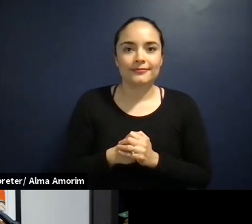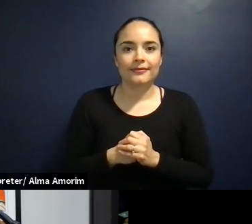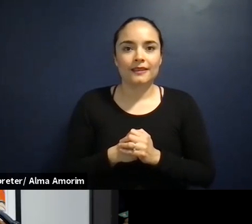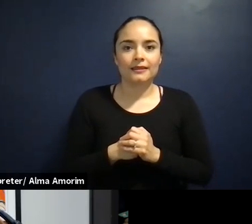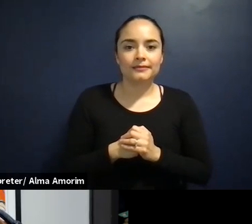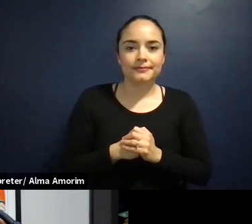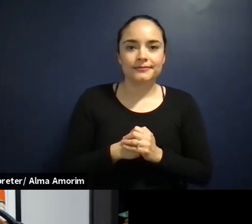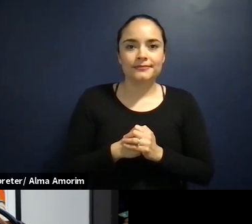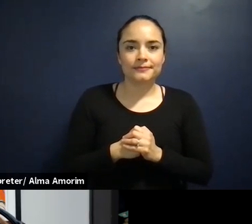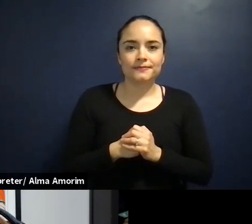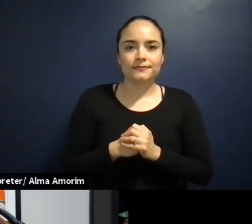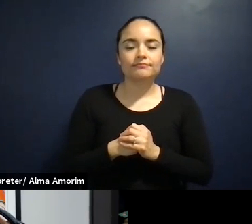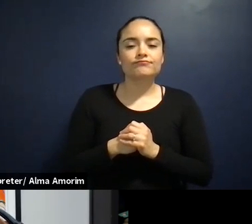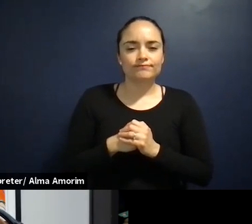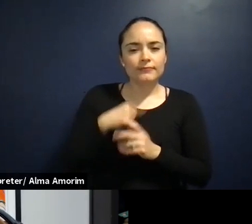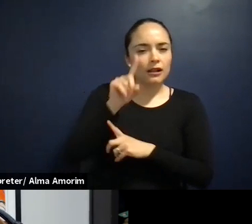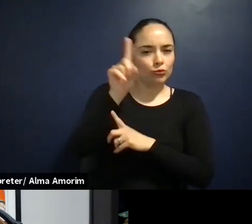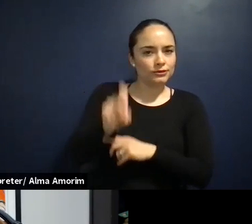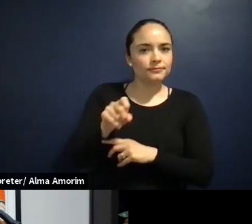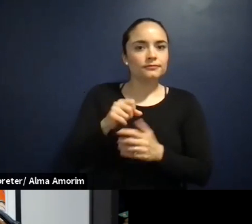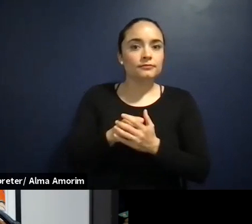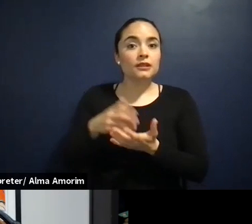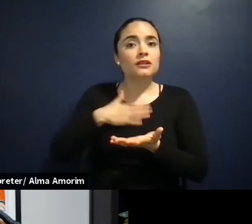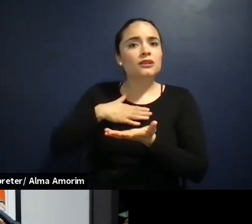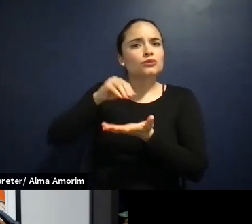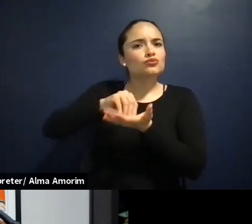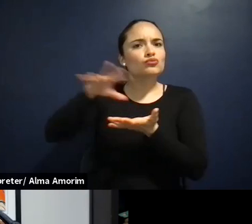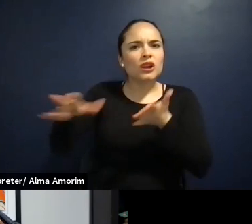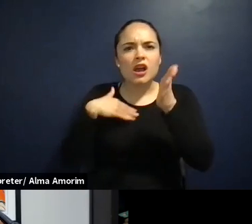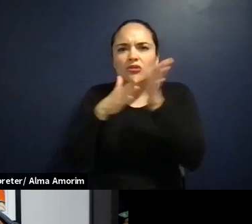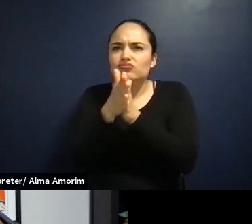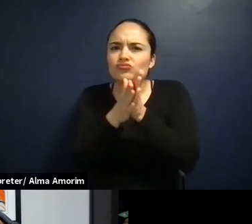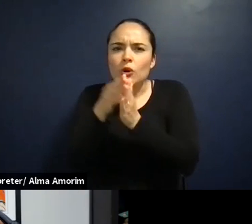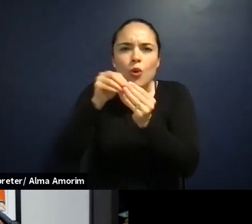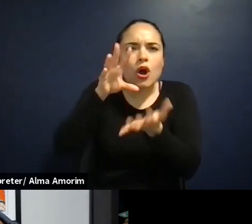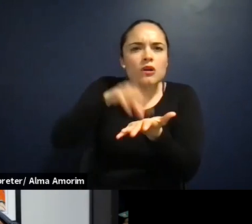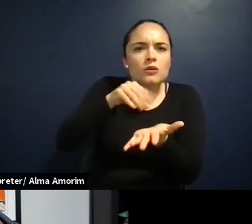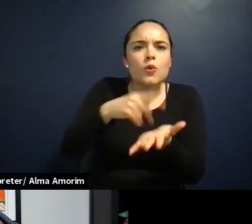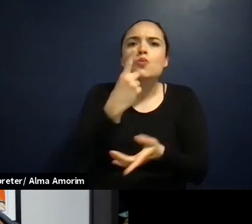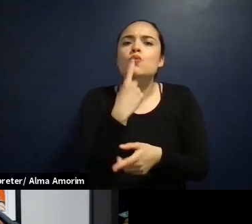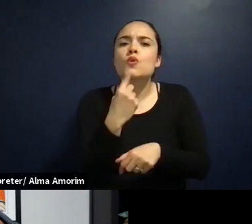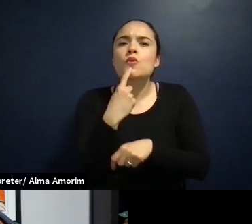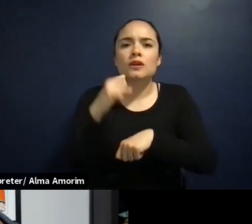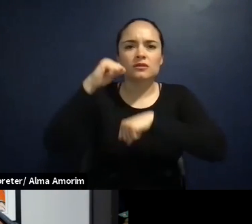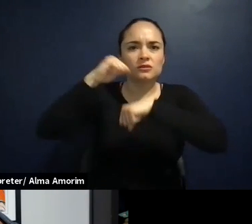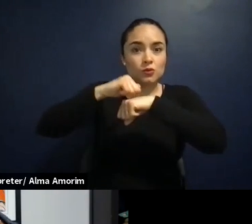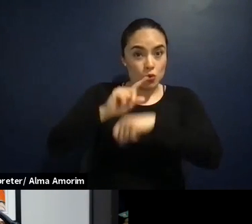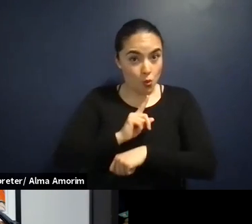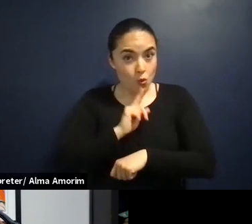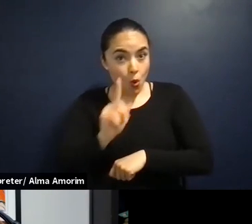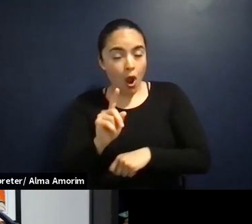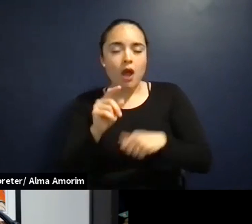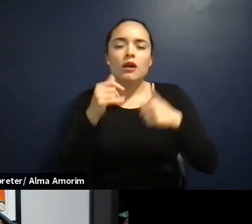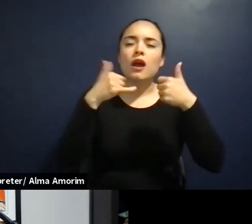equivalent?" and I would say the answer to that is up until Minecraft actually got copper, redstone